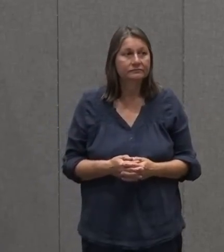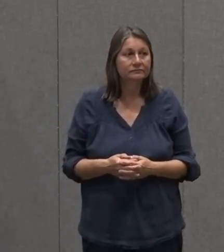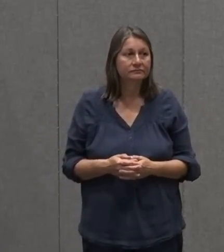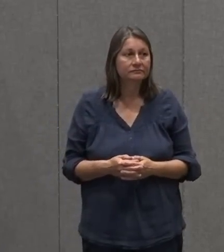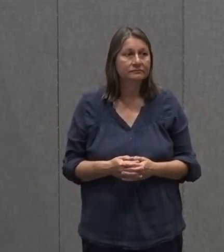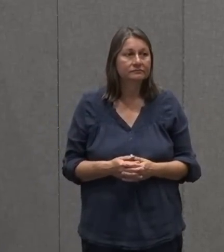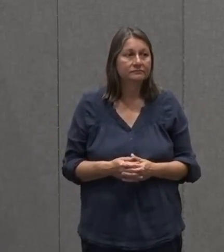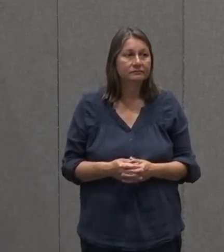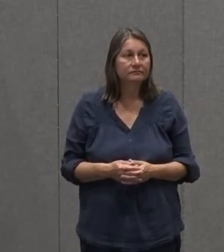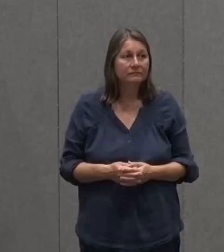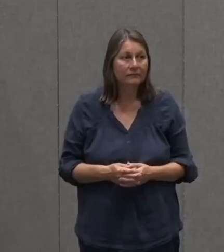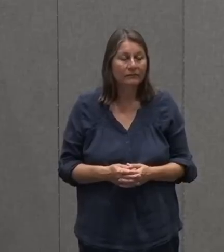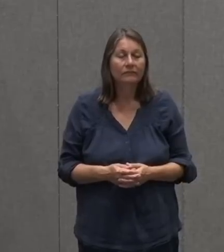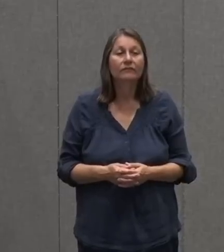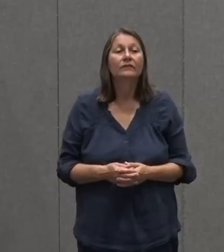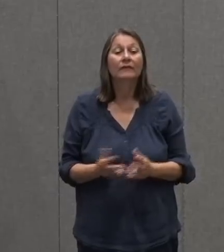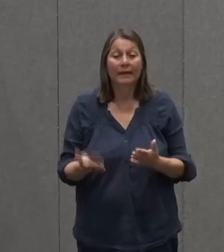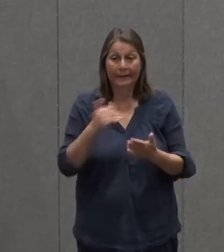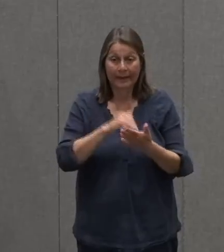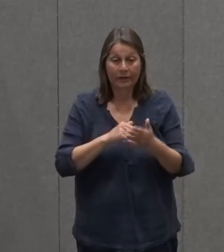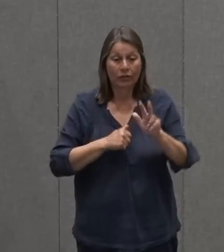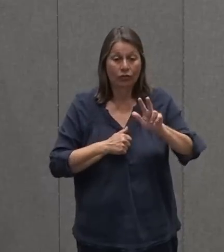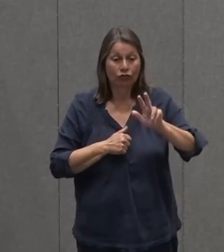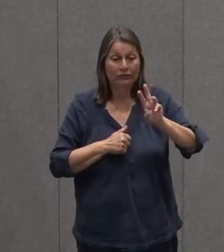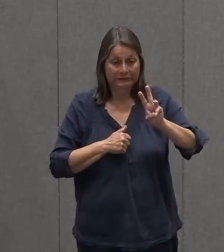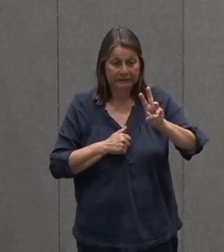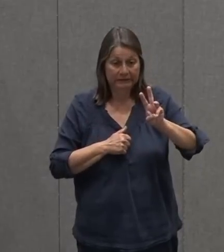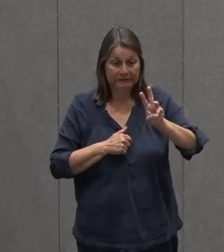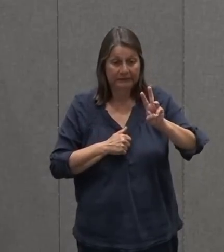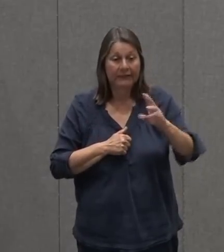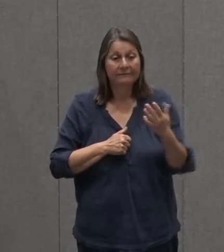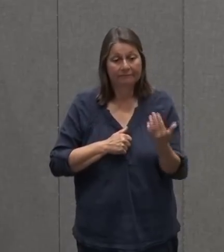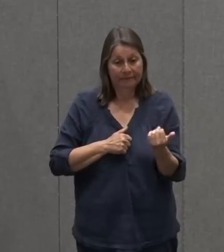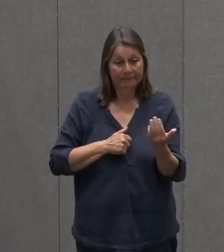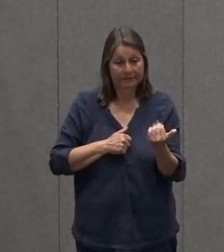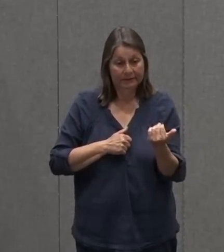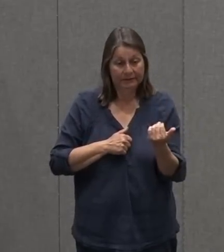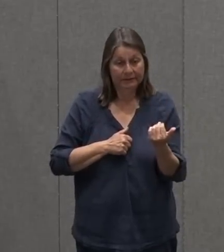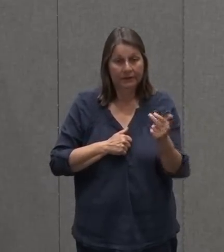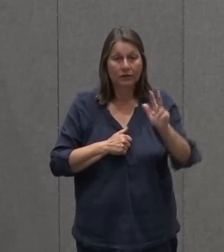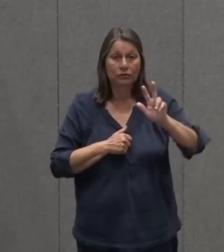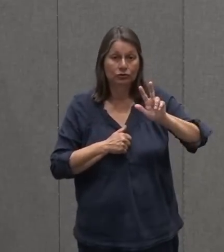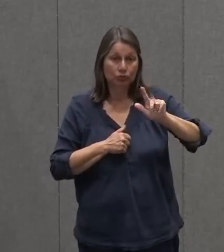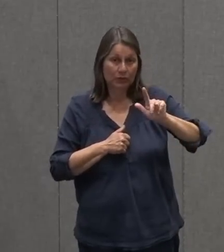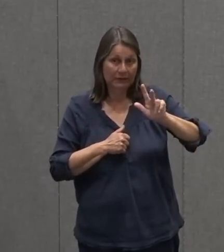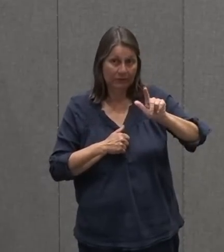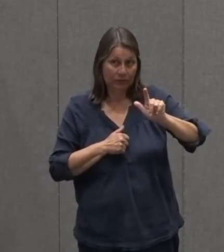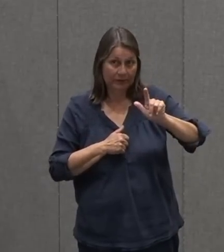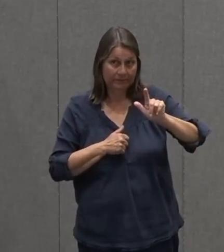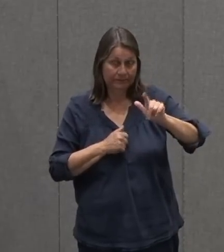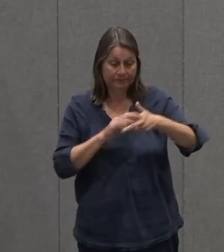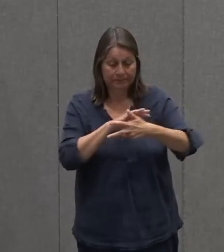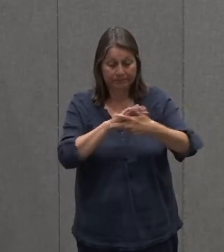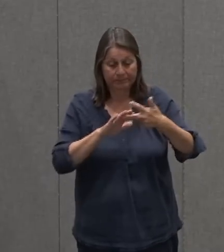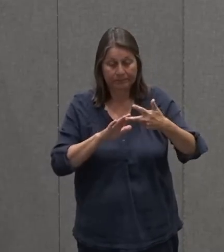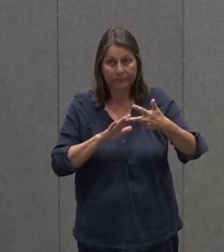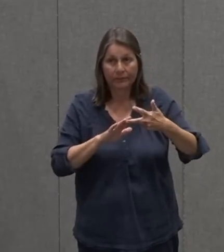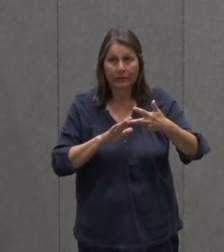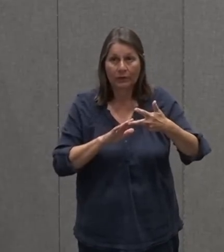Well we have 36, 15 and 23. What could tell me which one would be